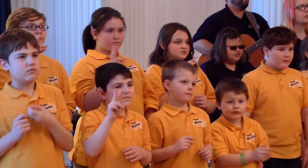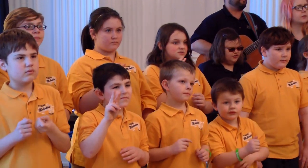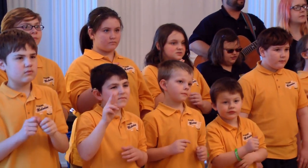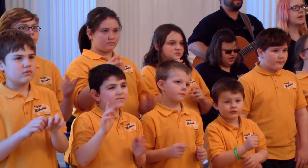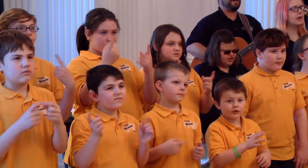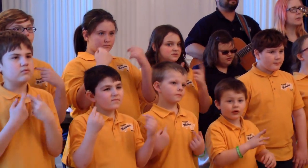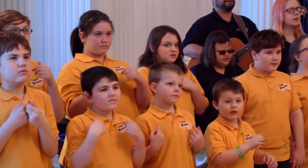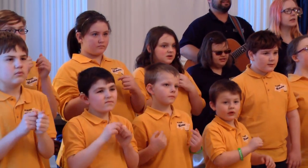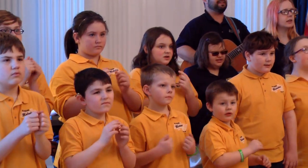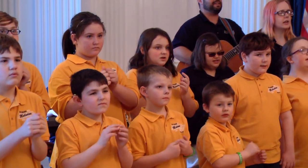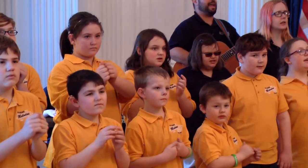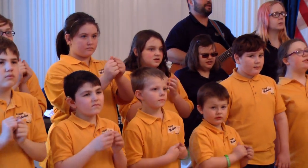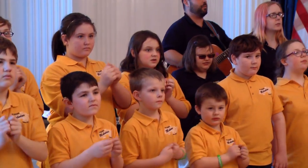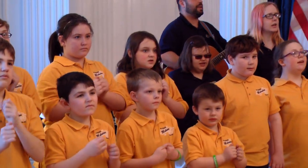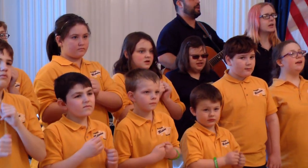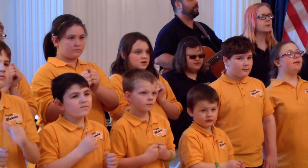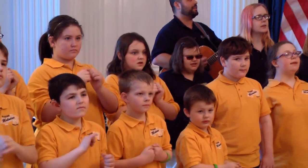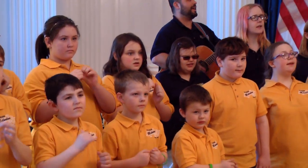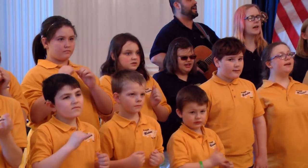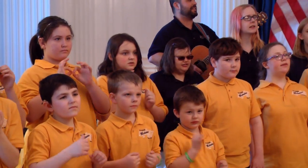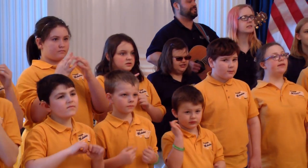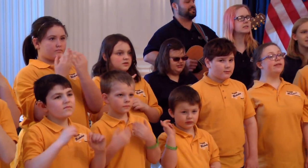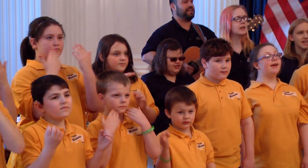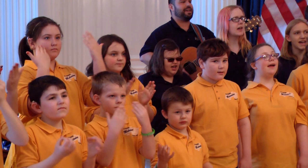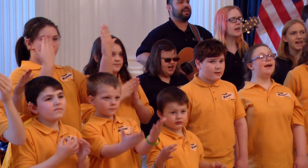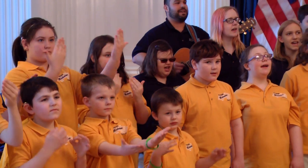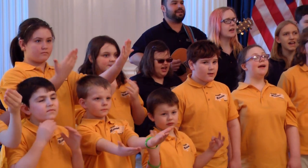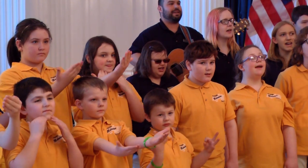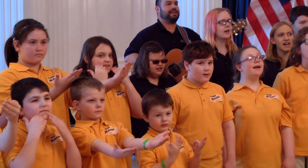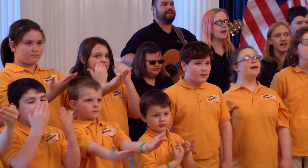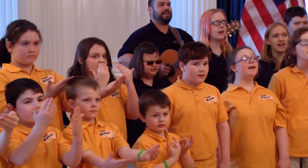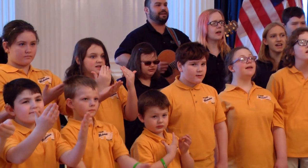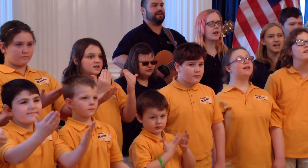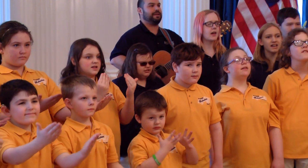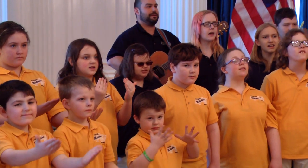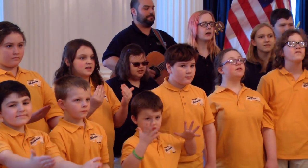We're family and we would like to say